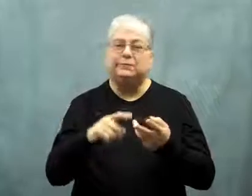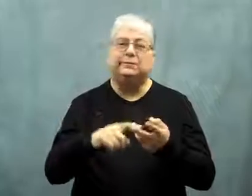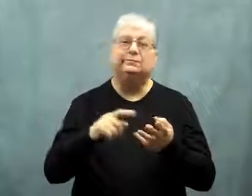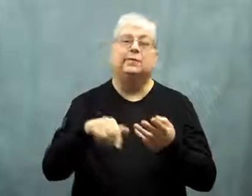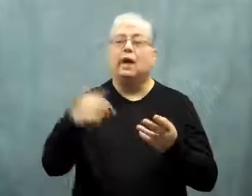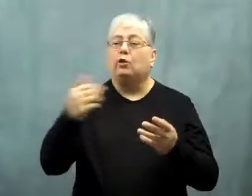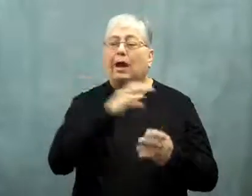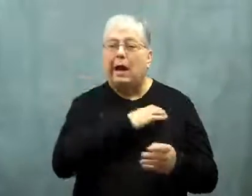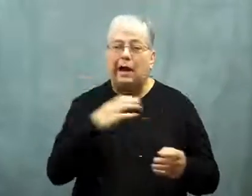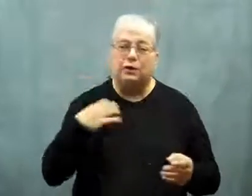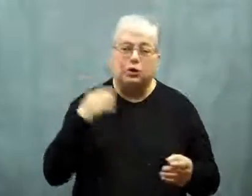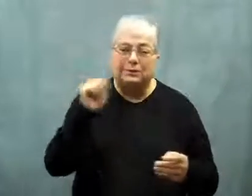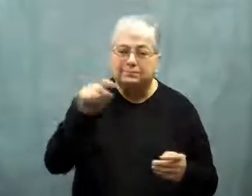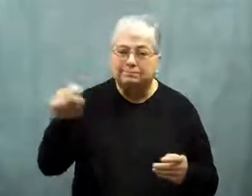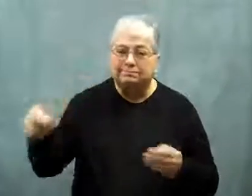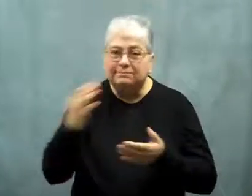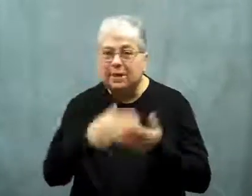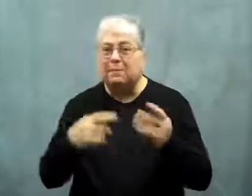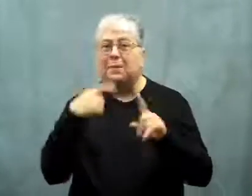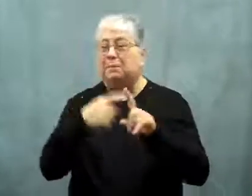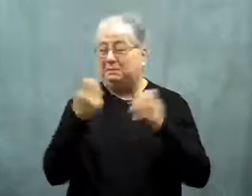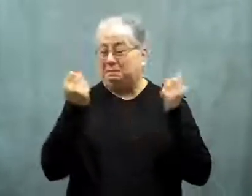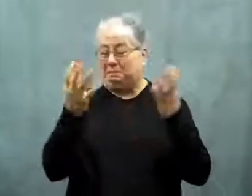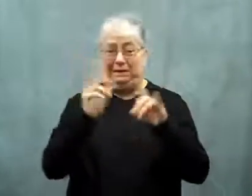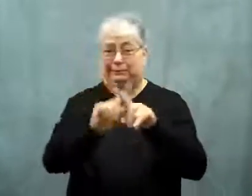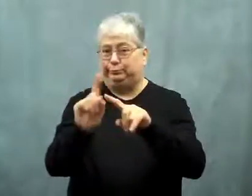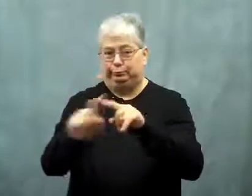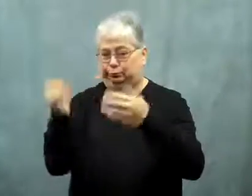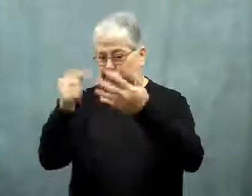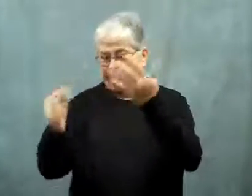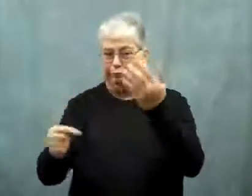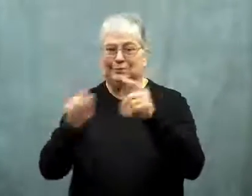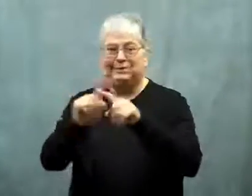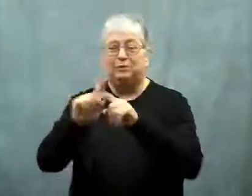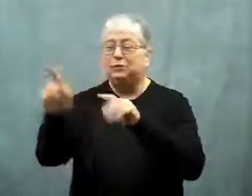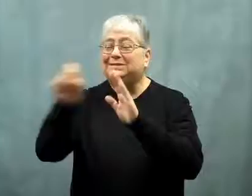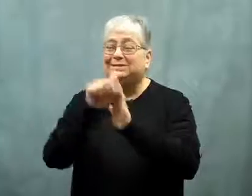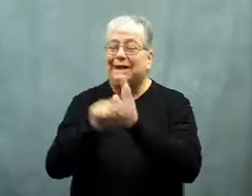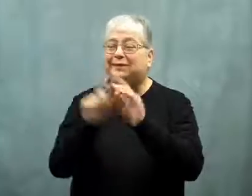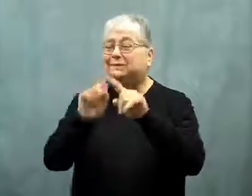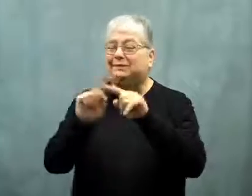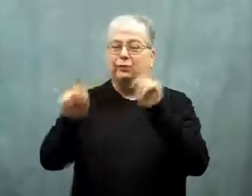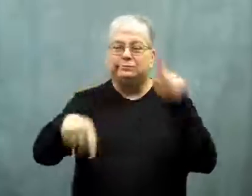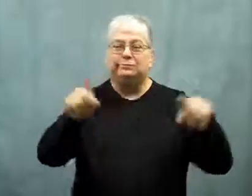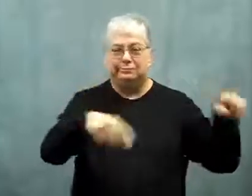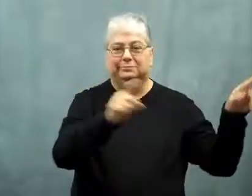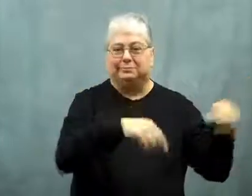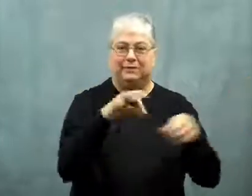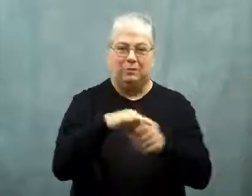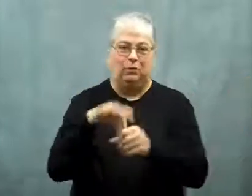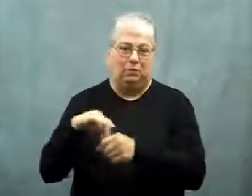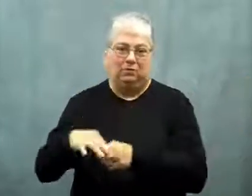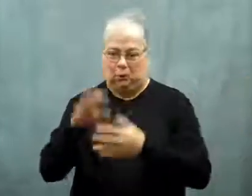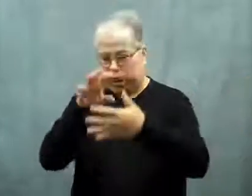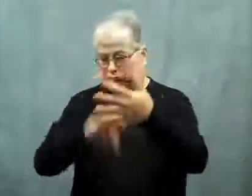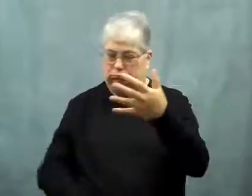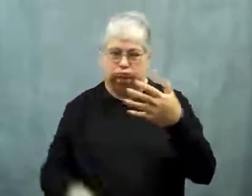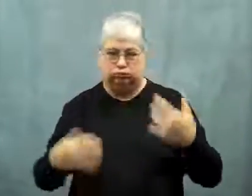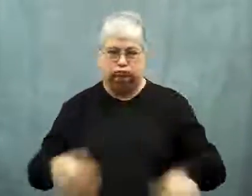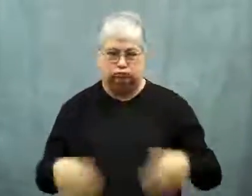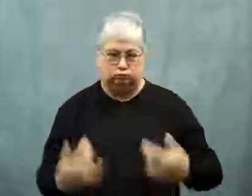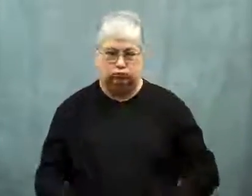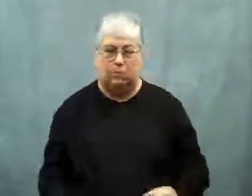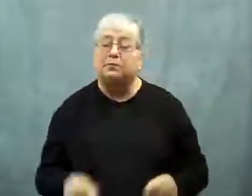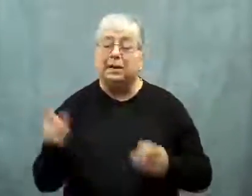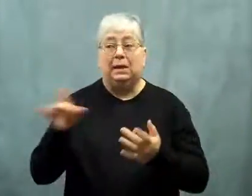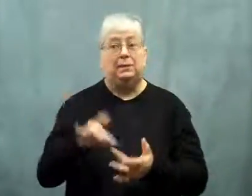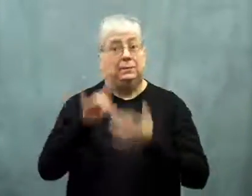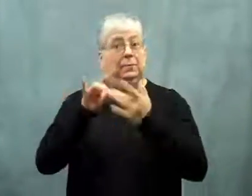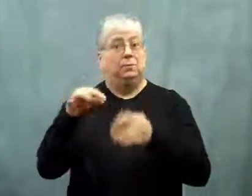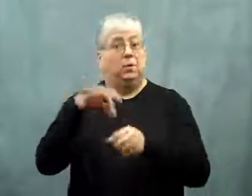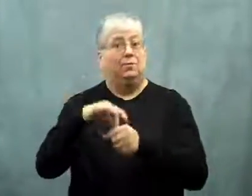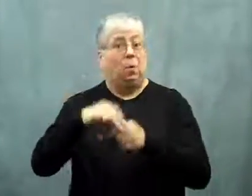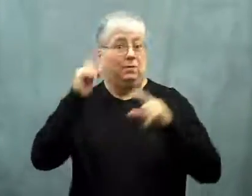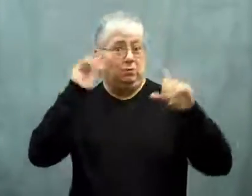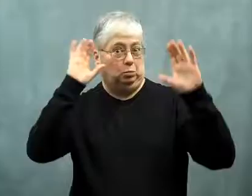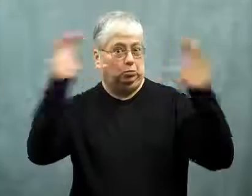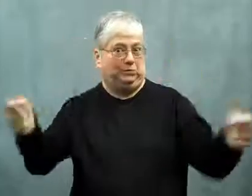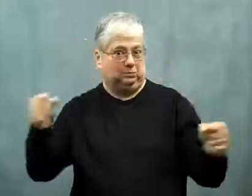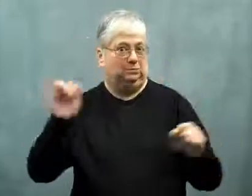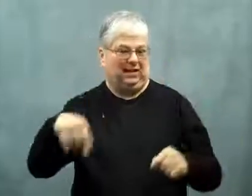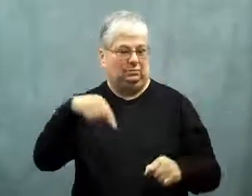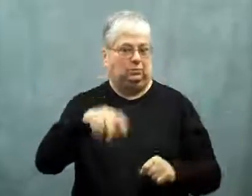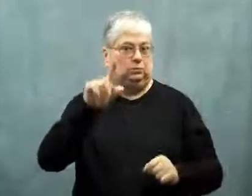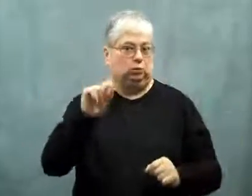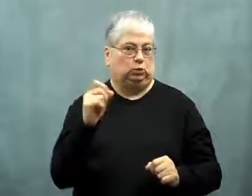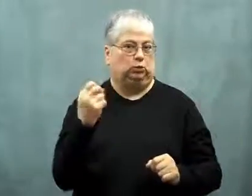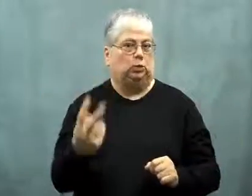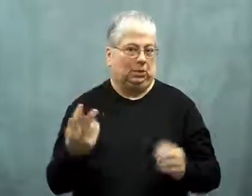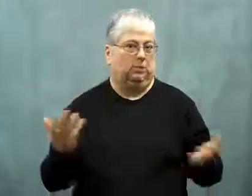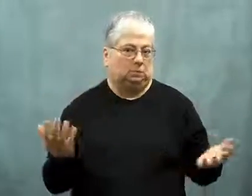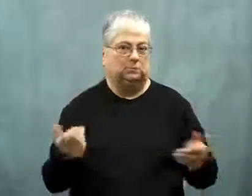some members of Congress, and a lot of different things in each state.